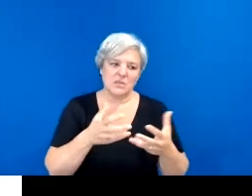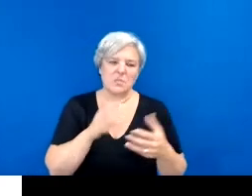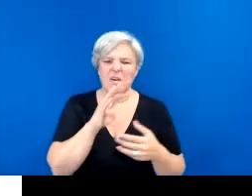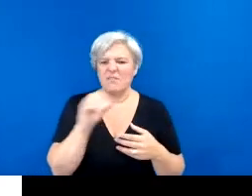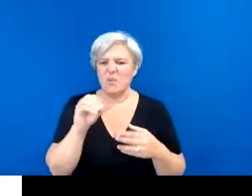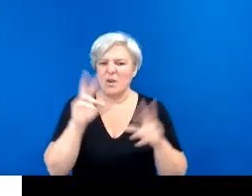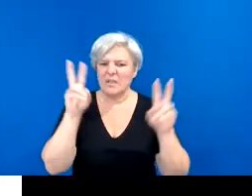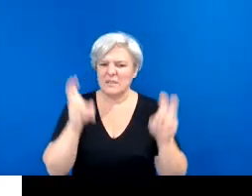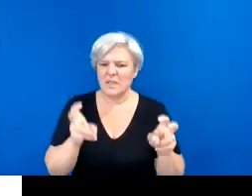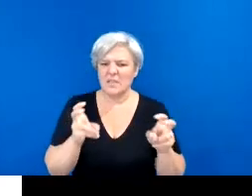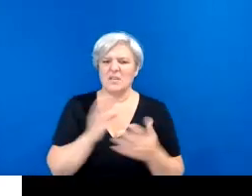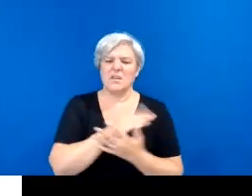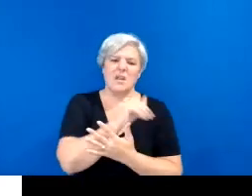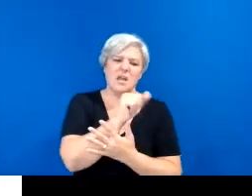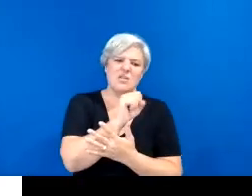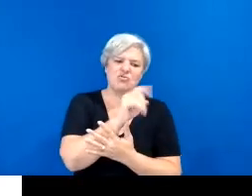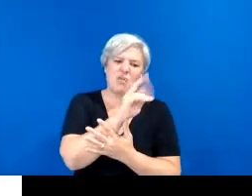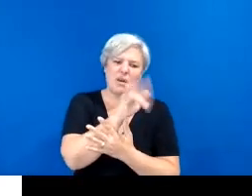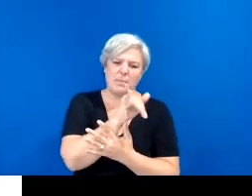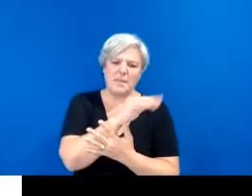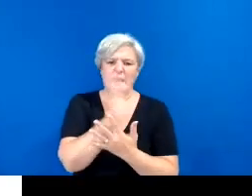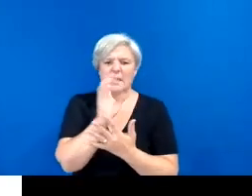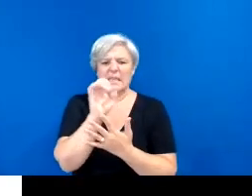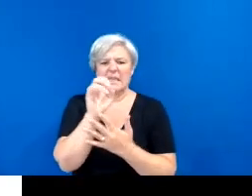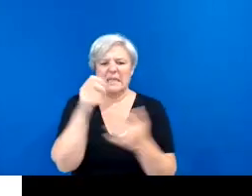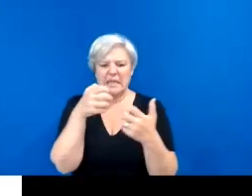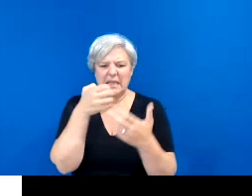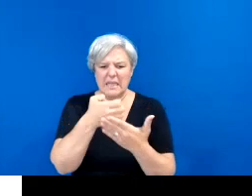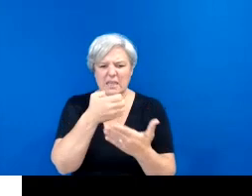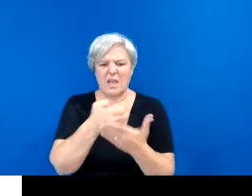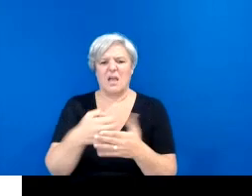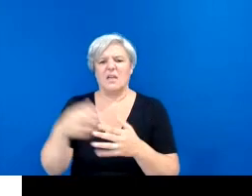but they do range from astronomy, econ, psychology, sociology